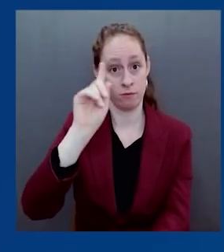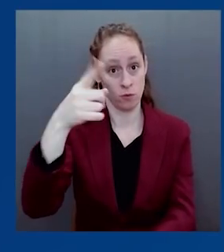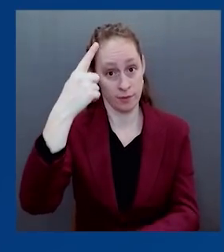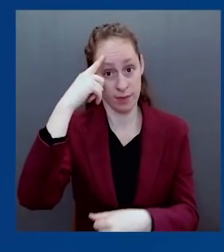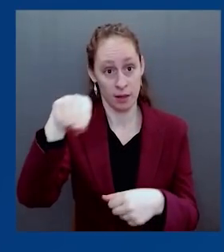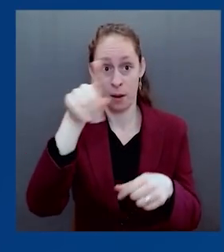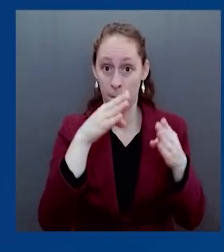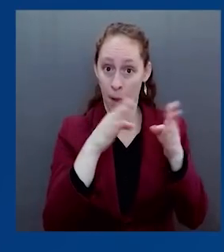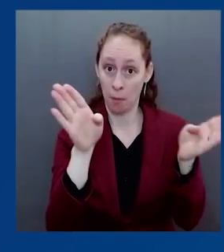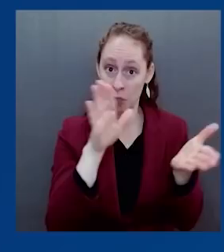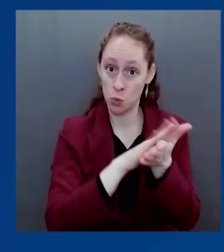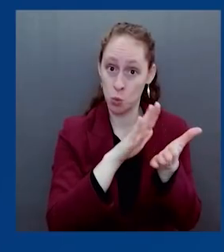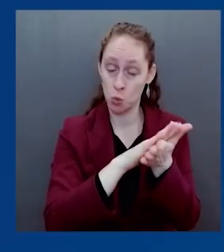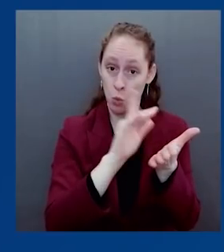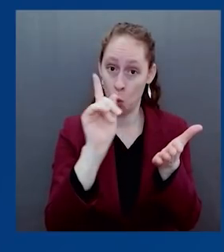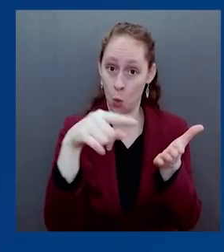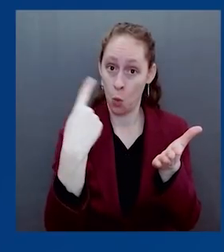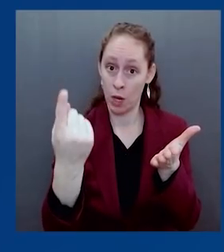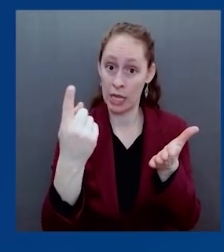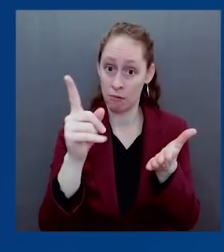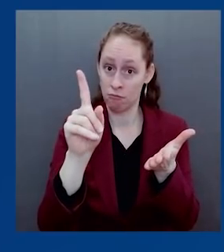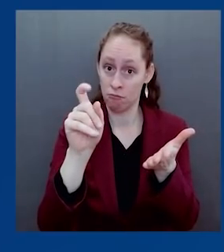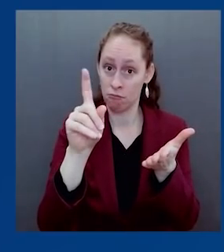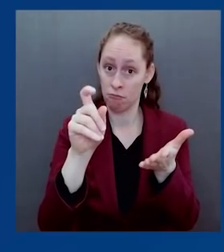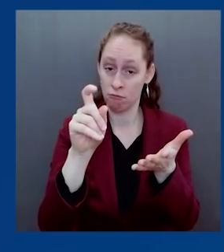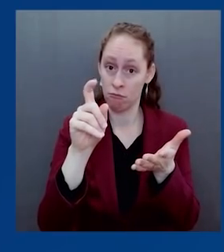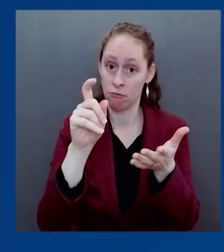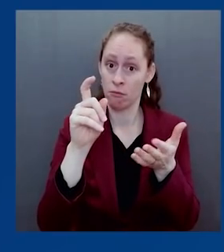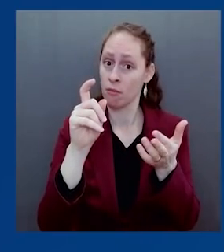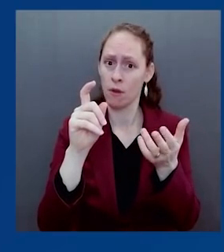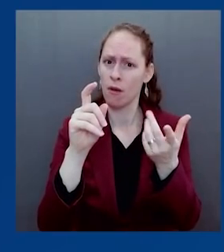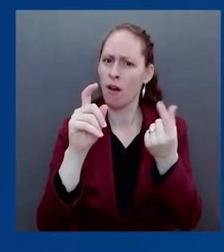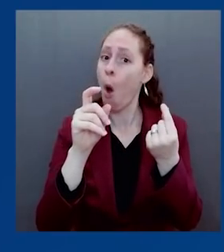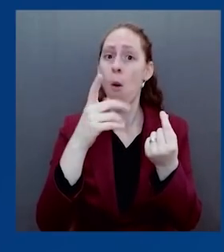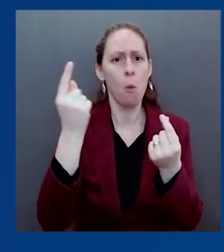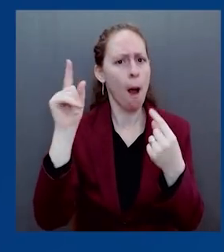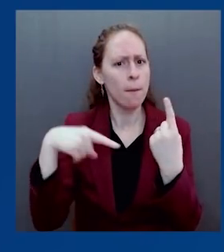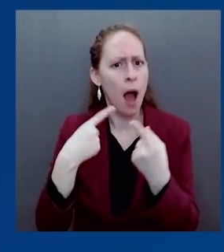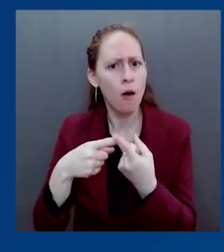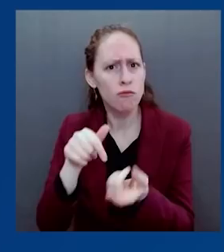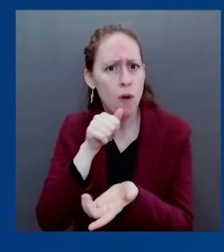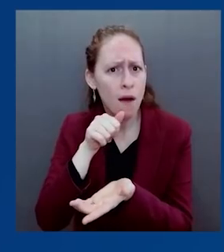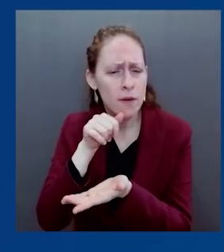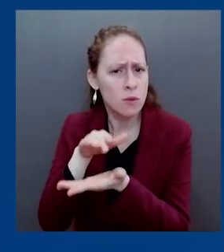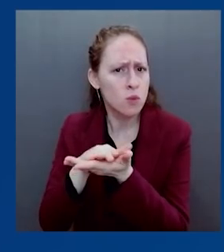those tests or private schools as well? And can you offer any other detail on where the tests are coming from?